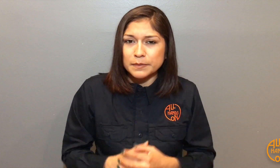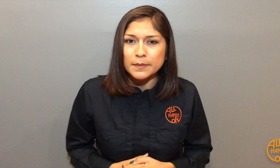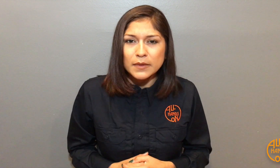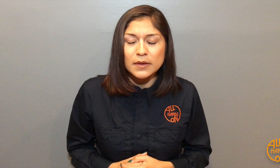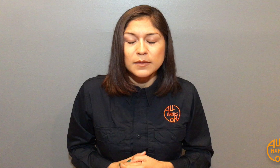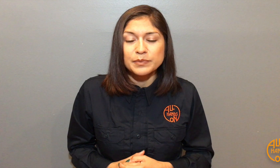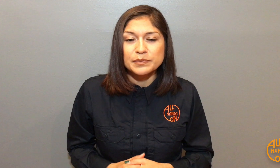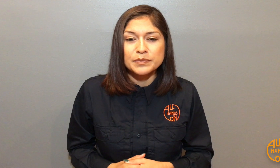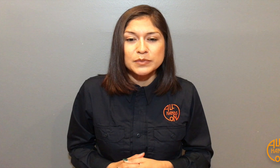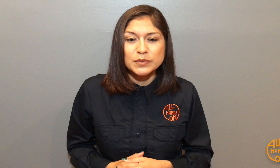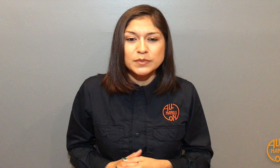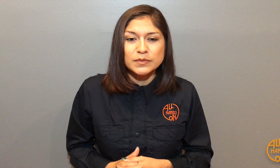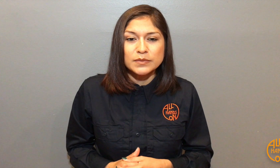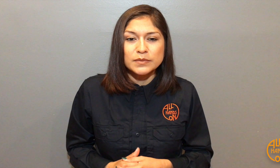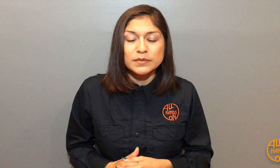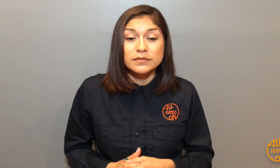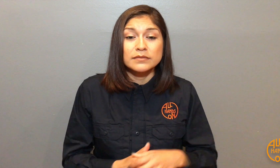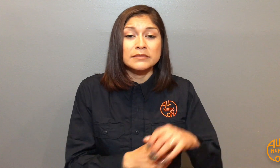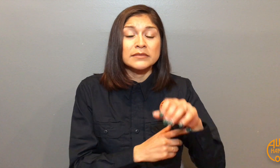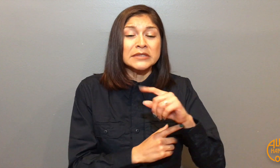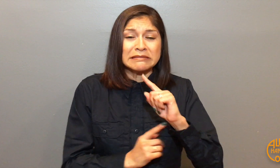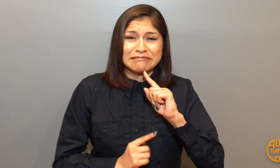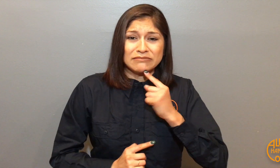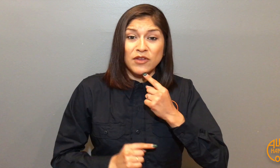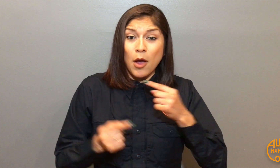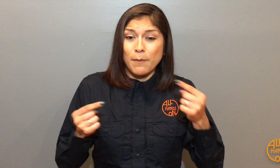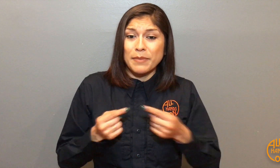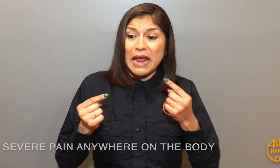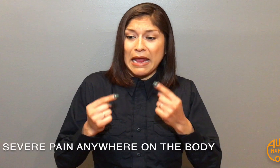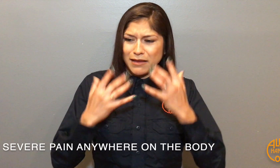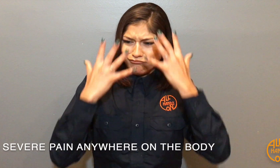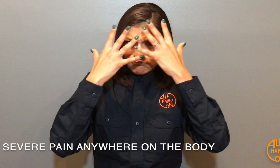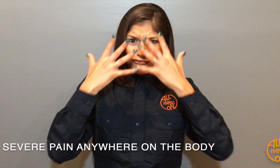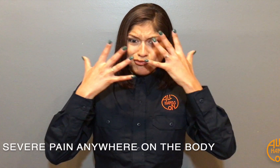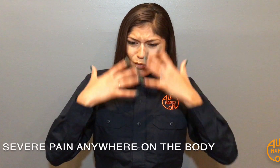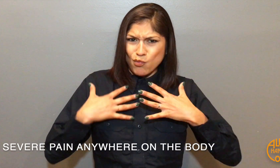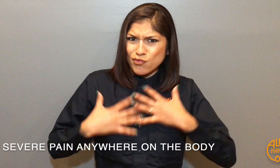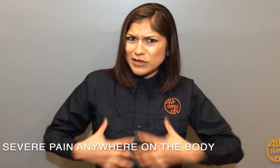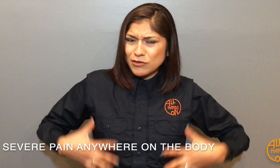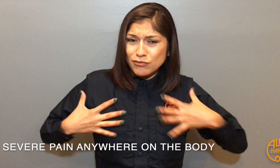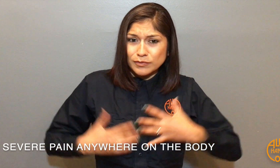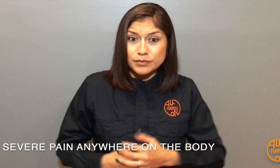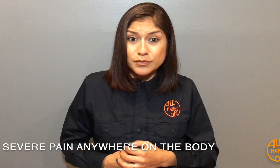how many times that's happened and for how long, if you have severe pain